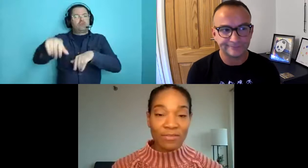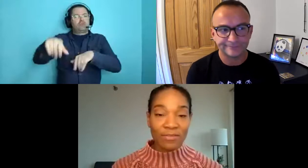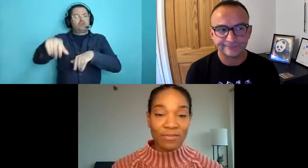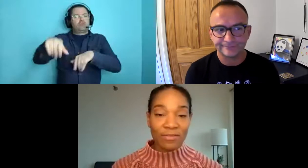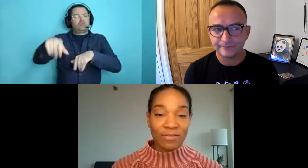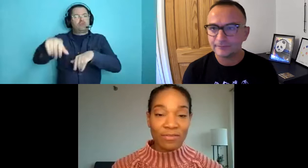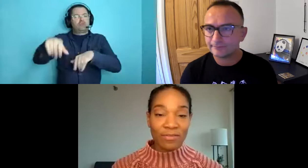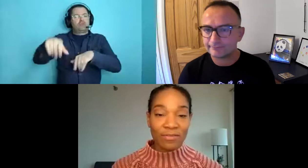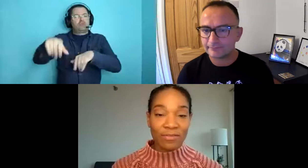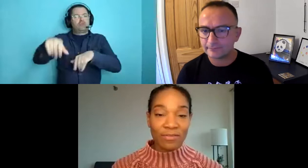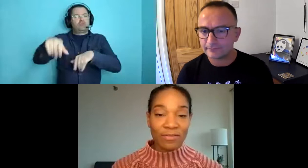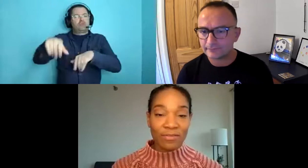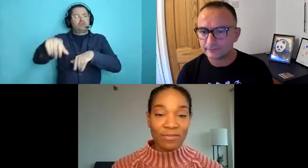identities.